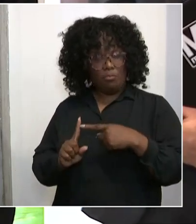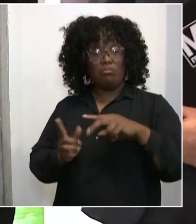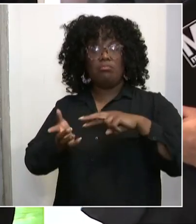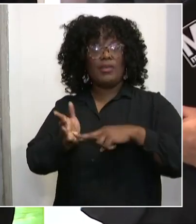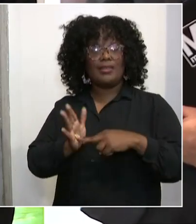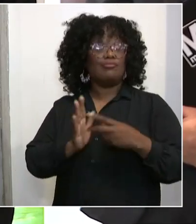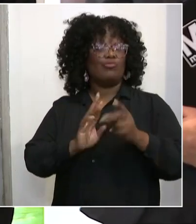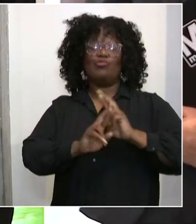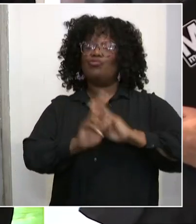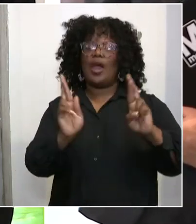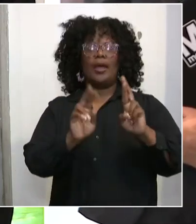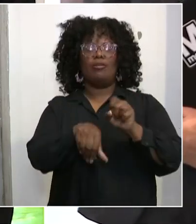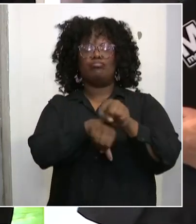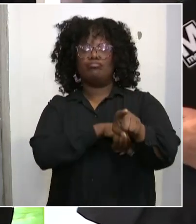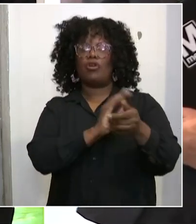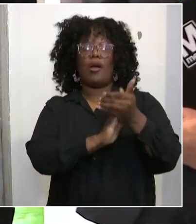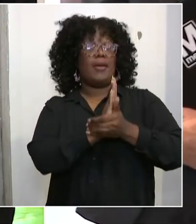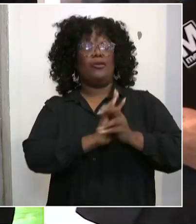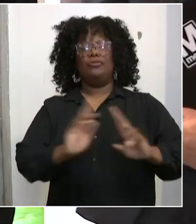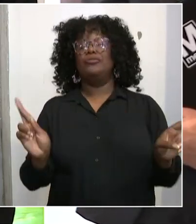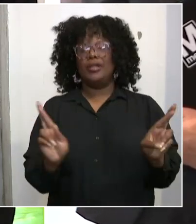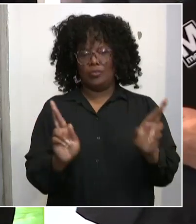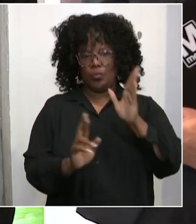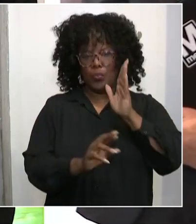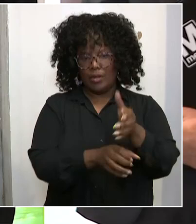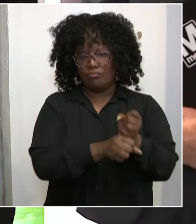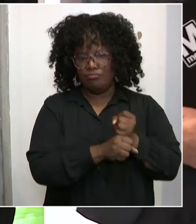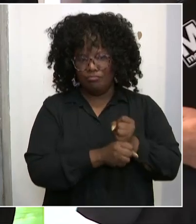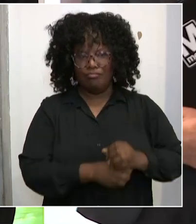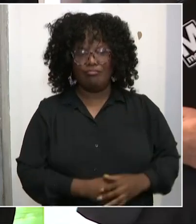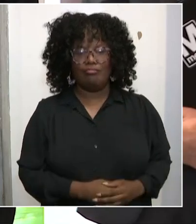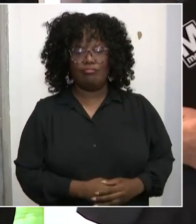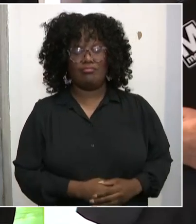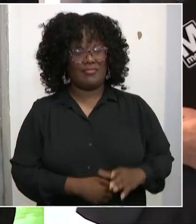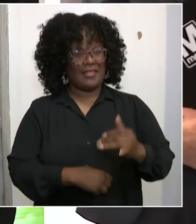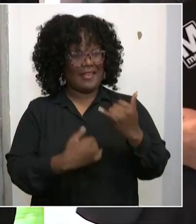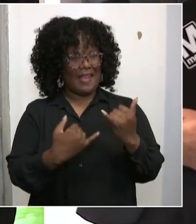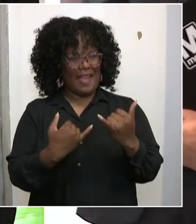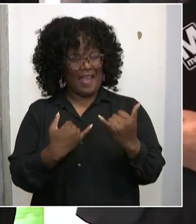All of our sources are trying to get out as much as we can. So as the mayor shared, we encourage everyone, whether you're a resident.